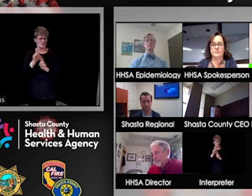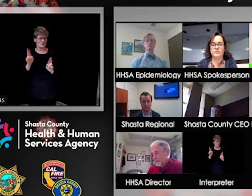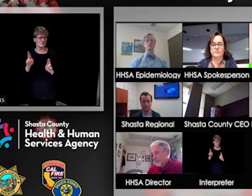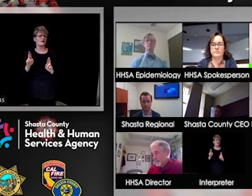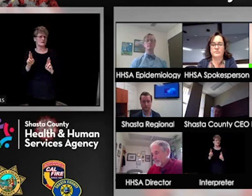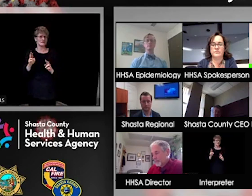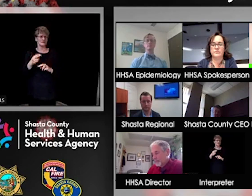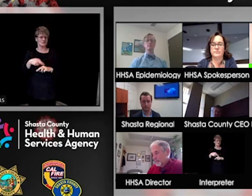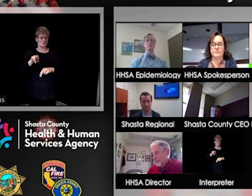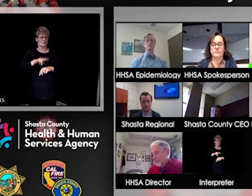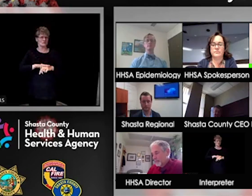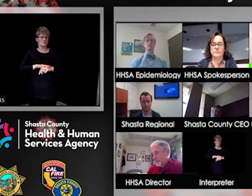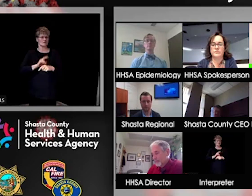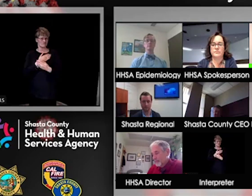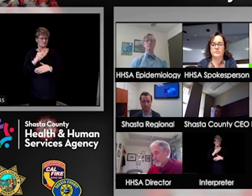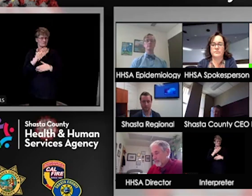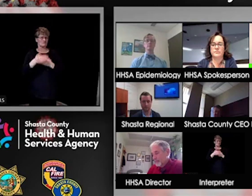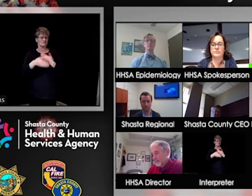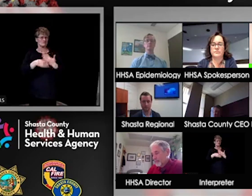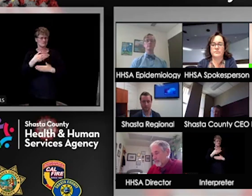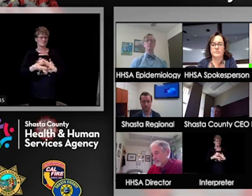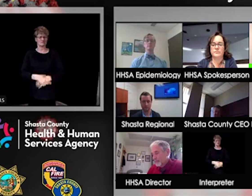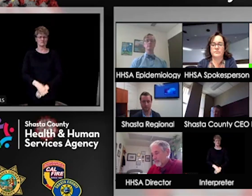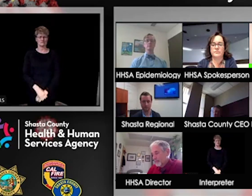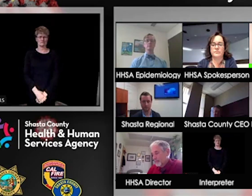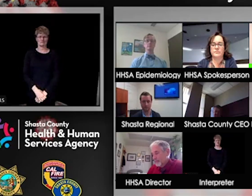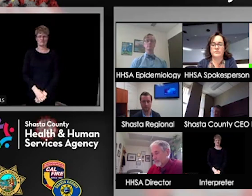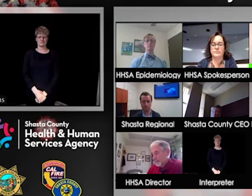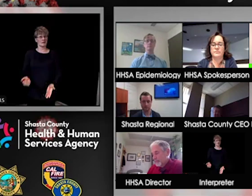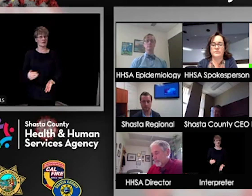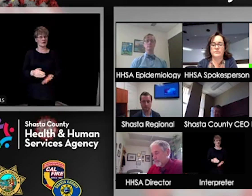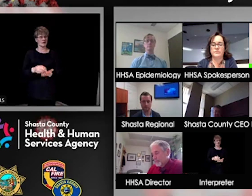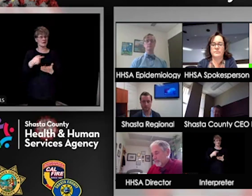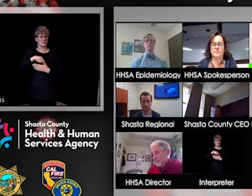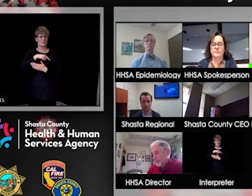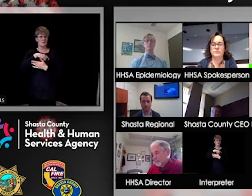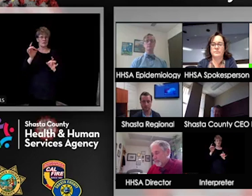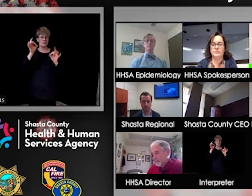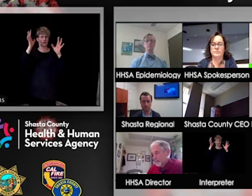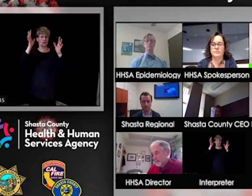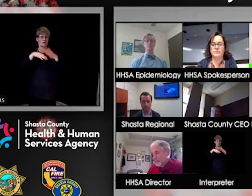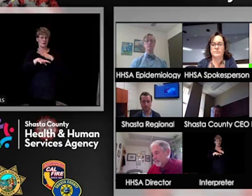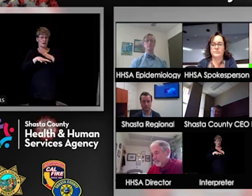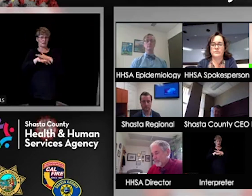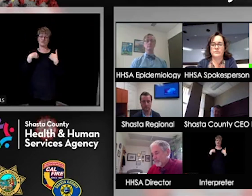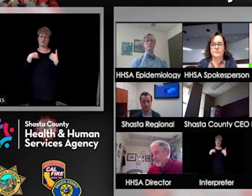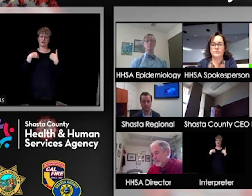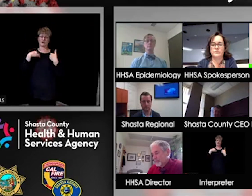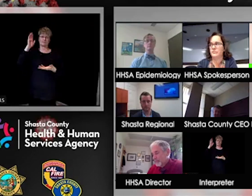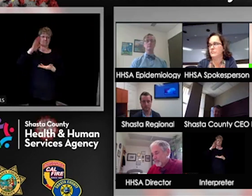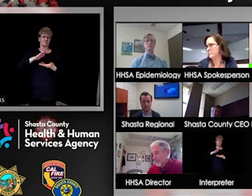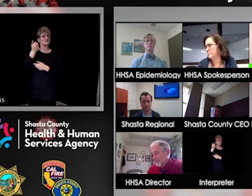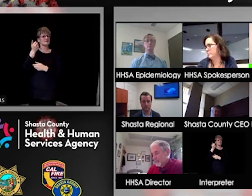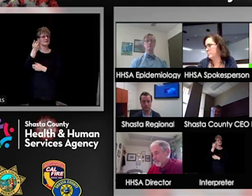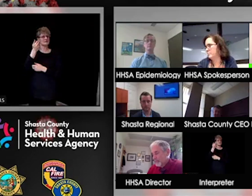hospital, we are critical access so we only have 16 beds and we have no ICU. So we work